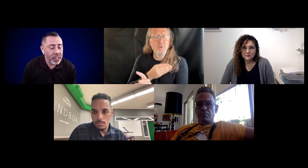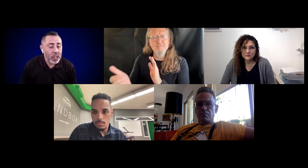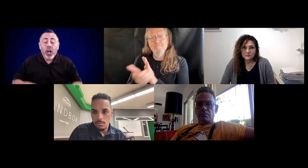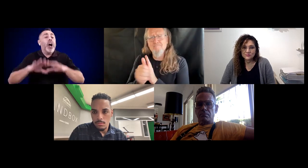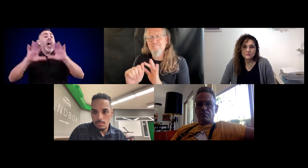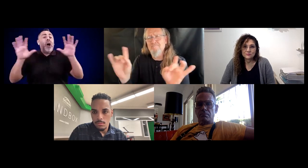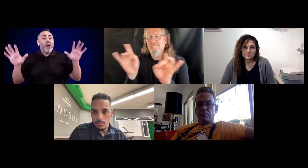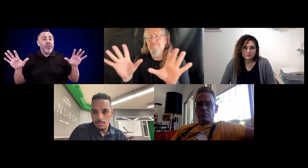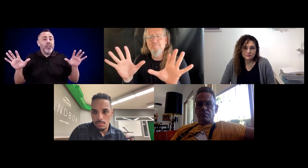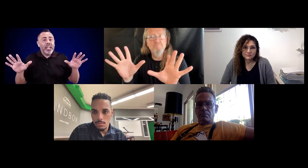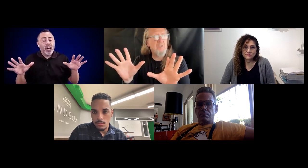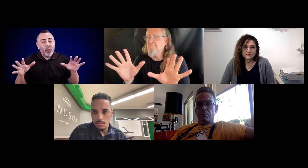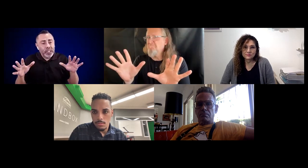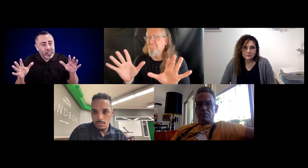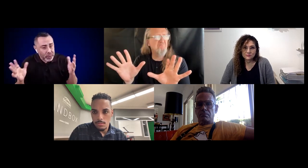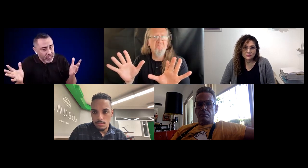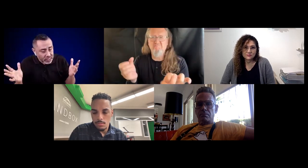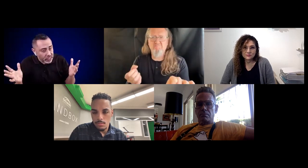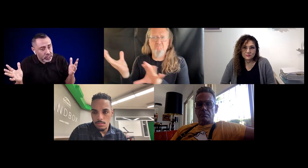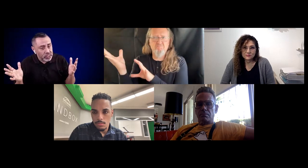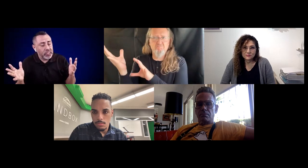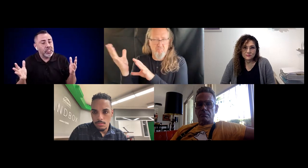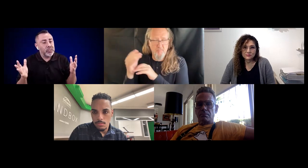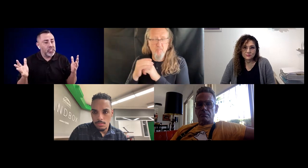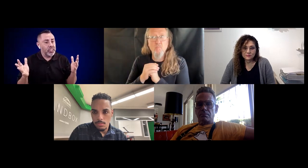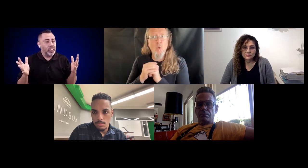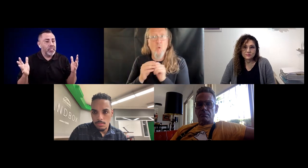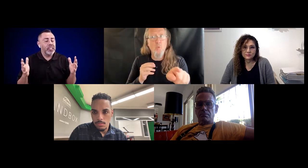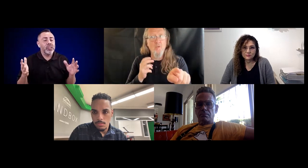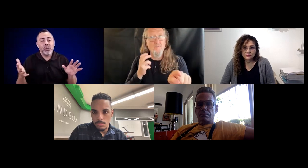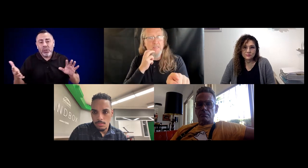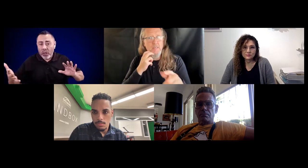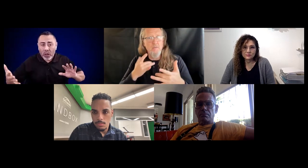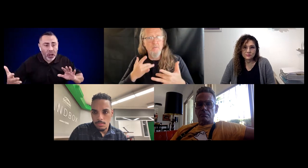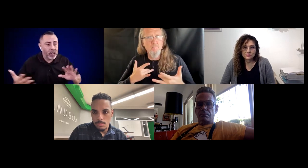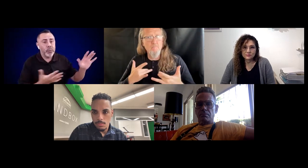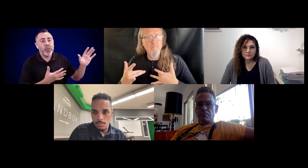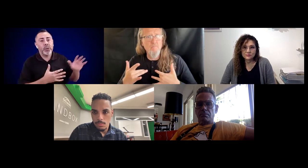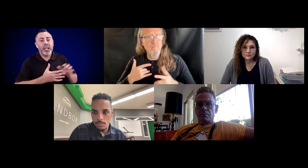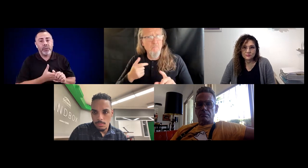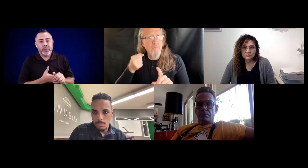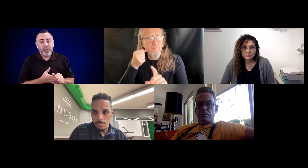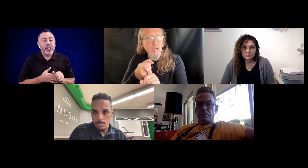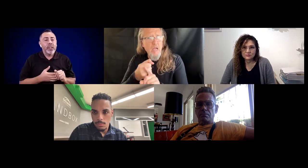However, they had already spent years and years of teaching, and so all of them were thrown out.